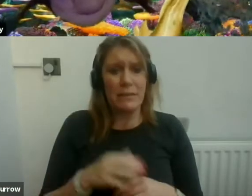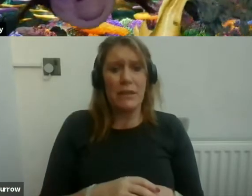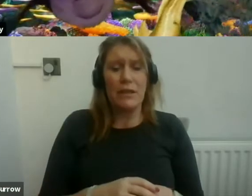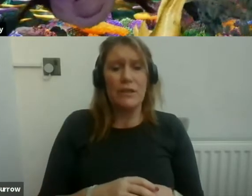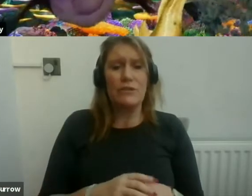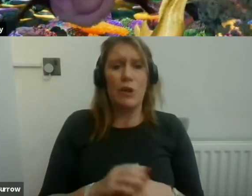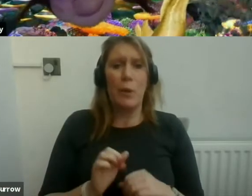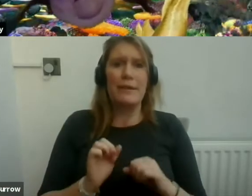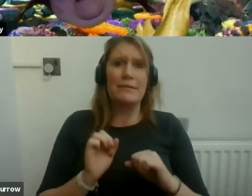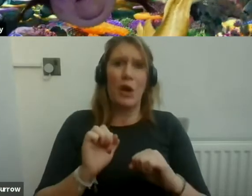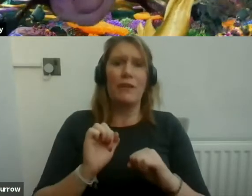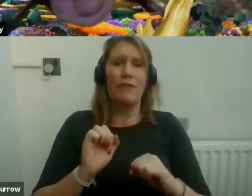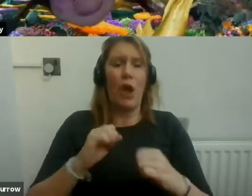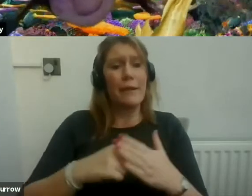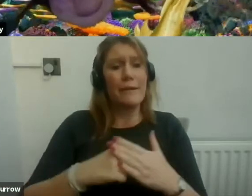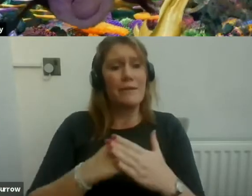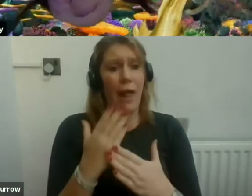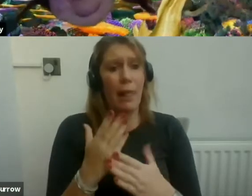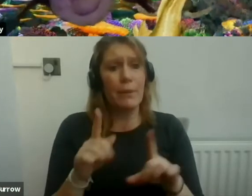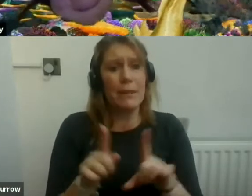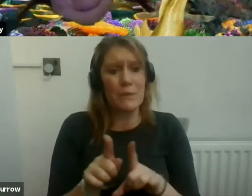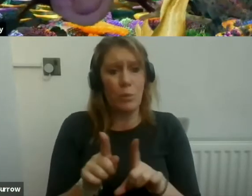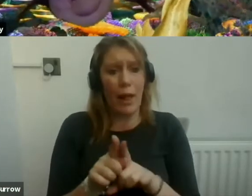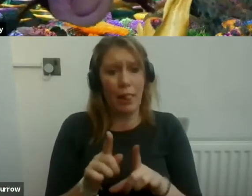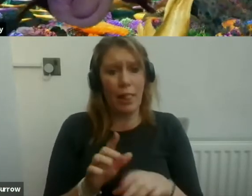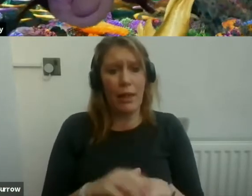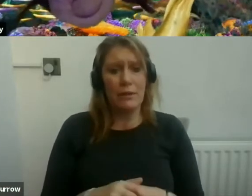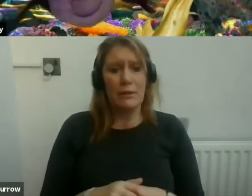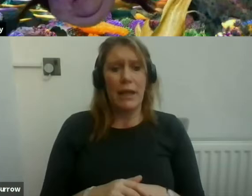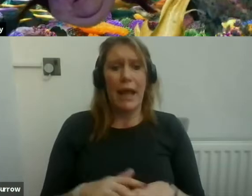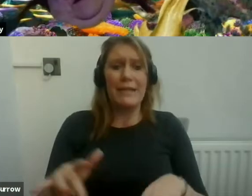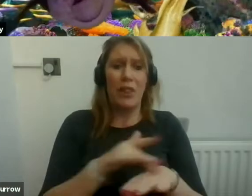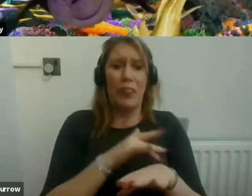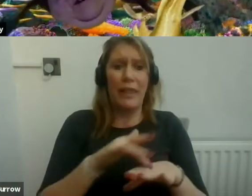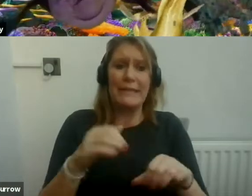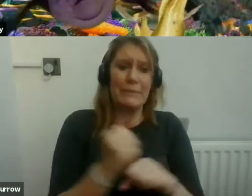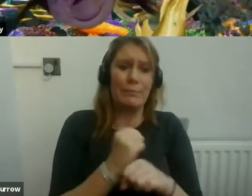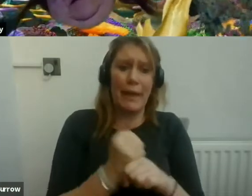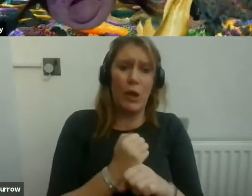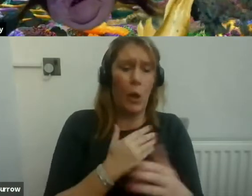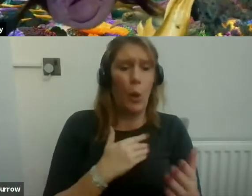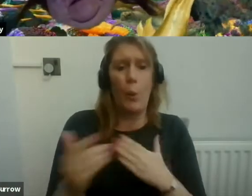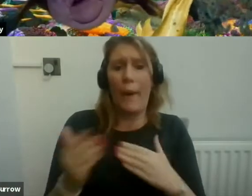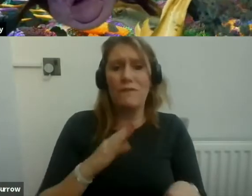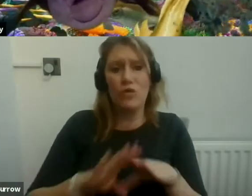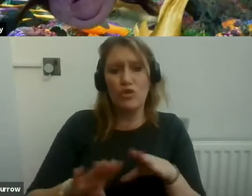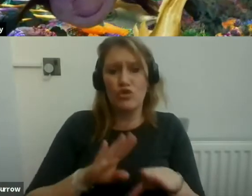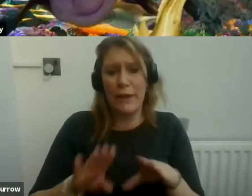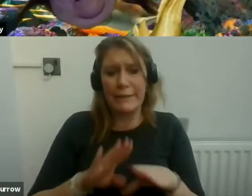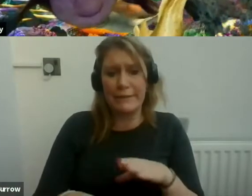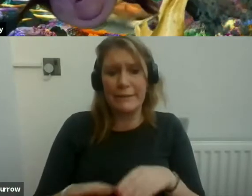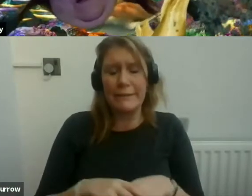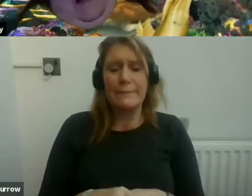is a combination of her development as a theatre maker, so it has just been